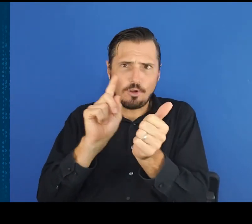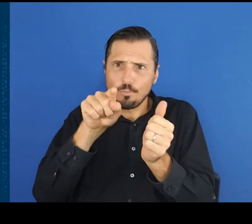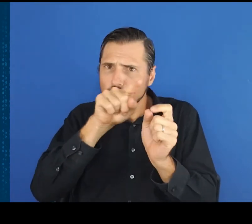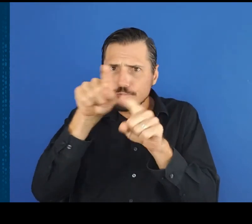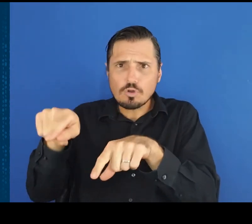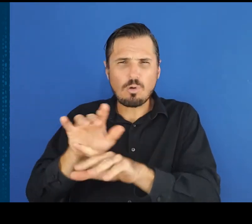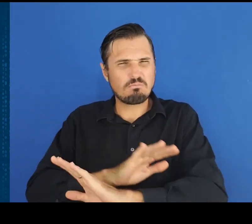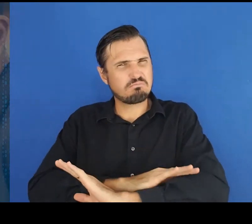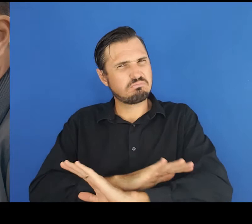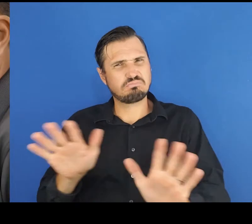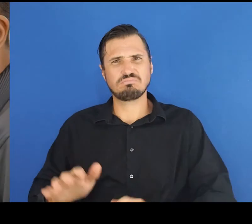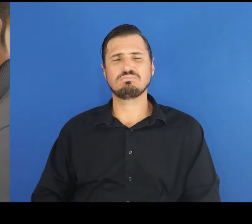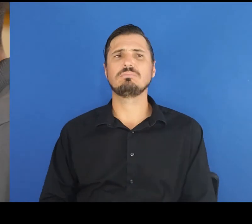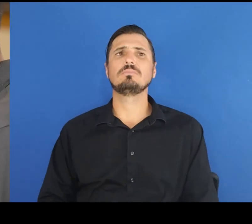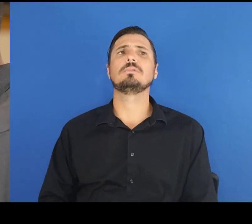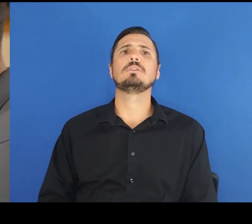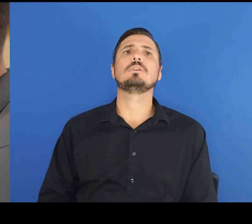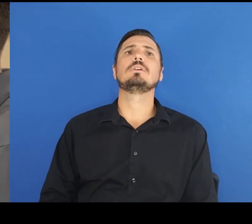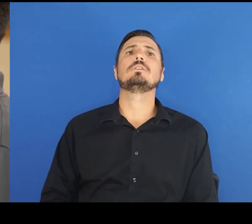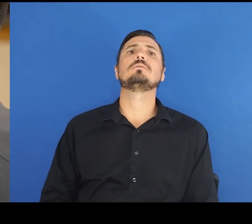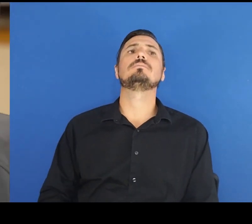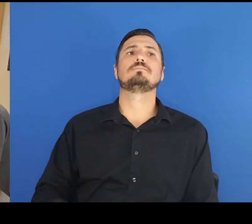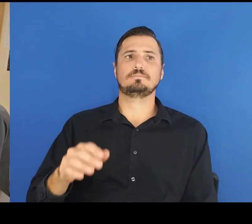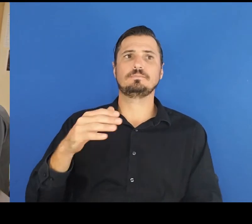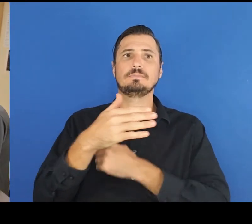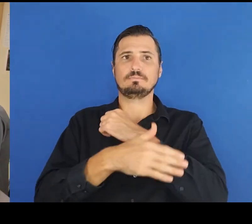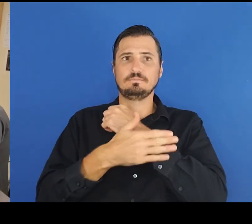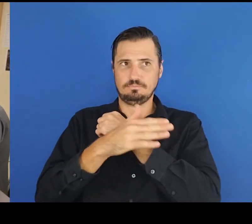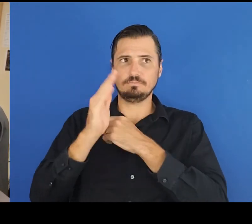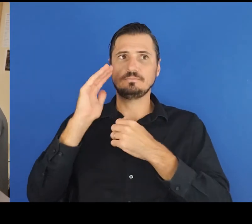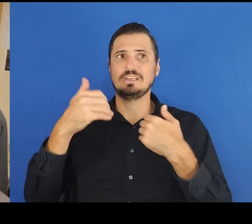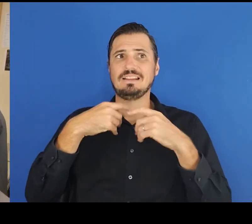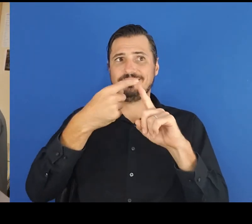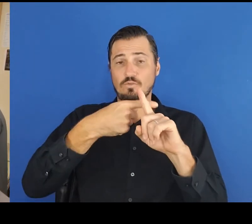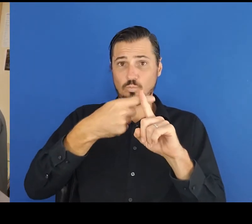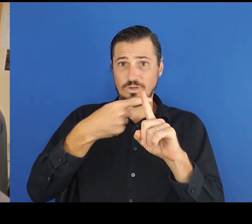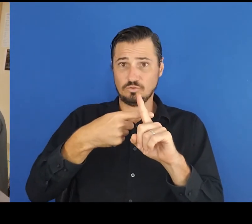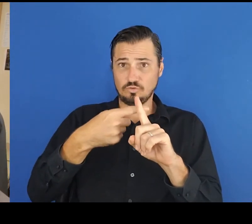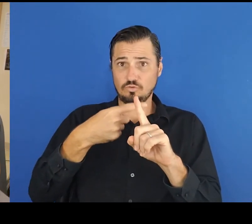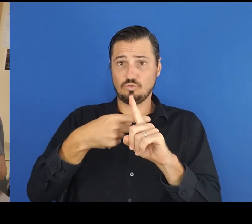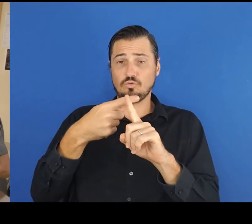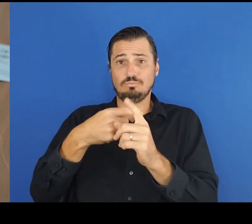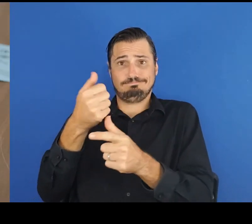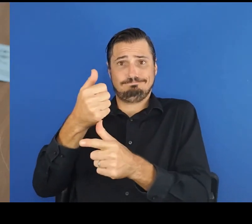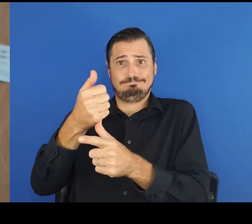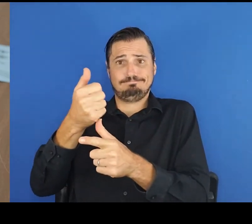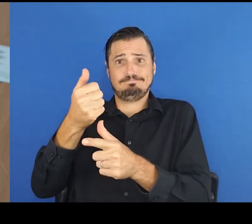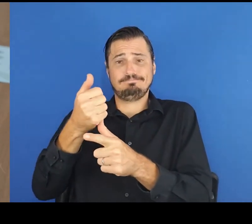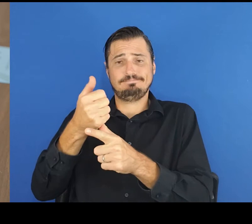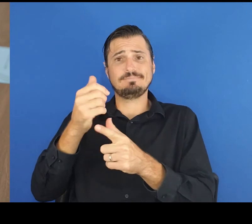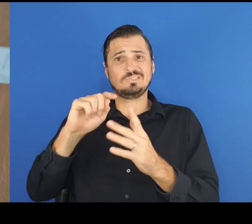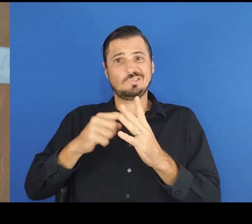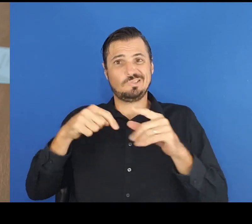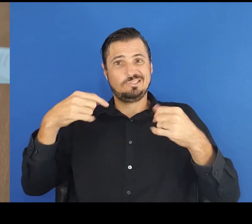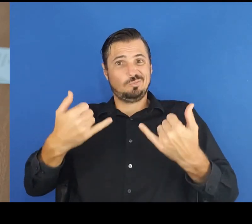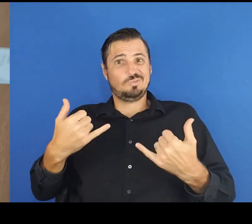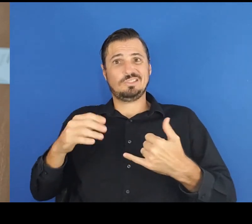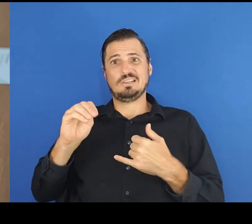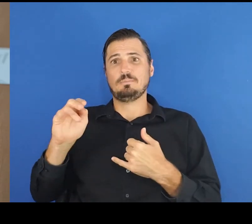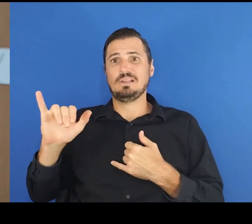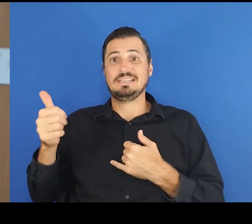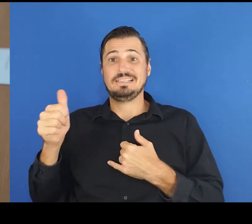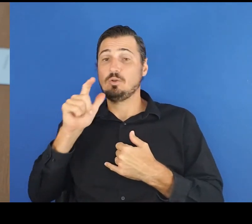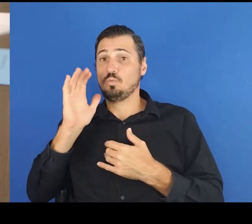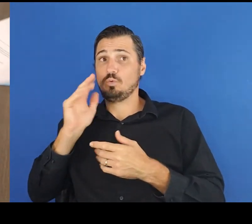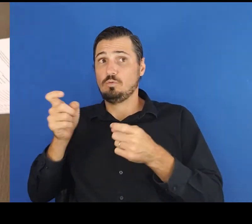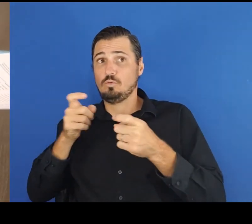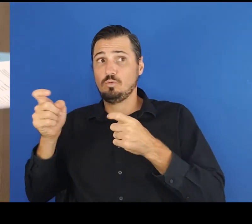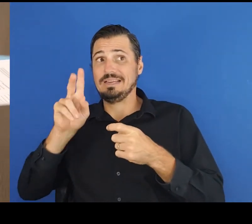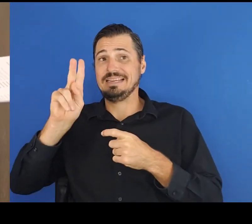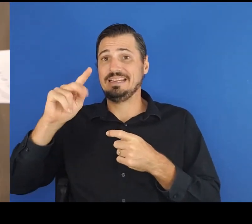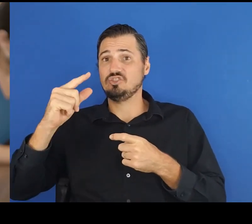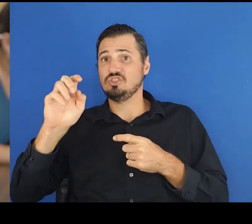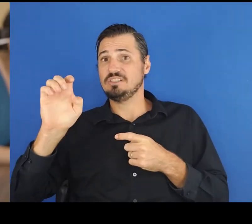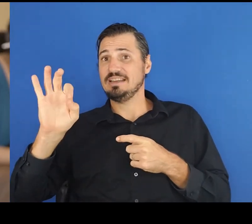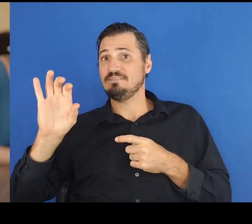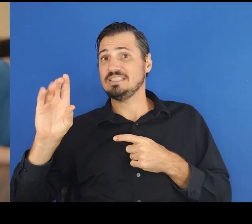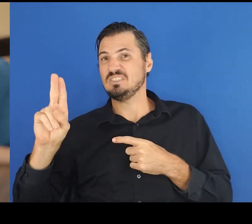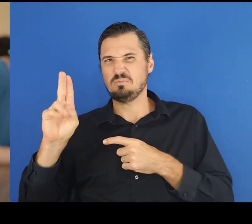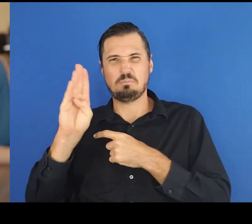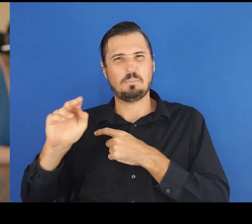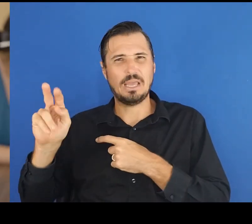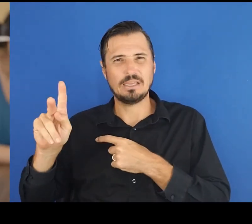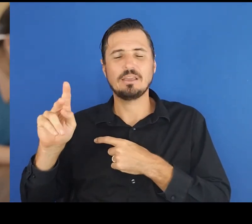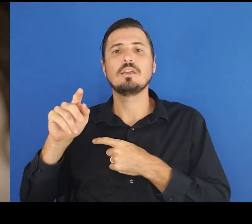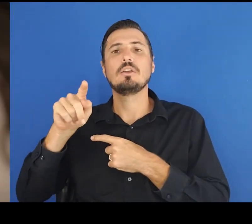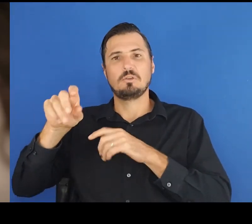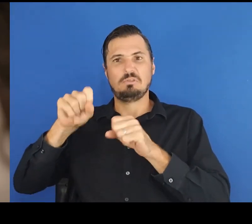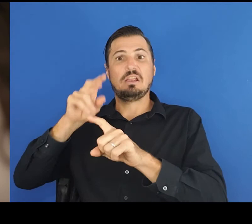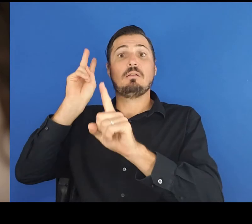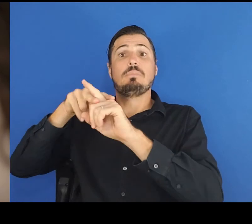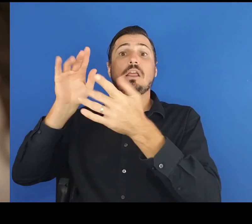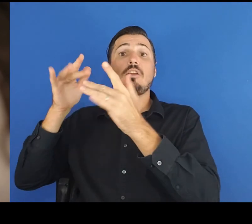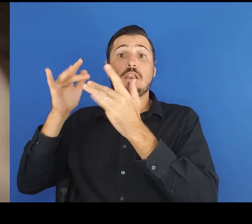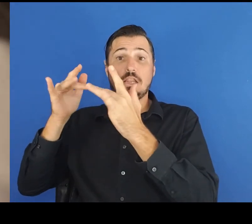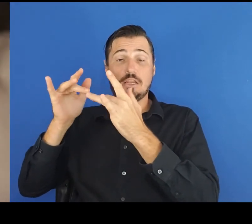The county’s 2021 Coronavirus Rental and Utility Assistance Program launches today. May 10. It will be administered by KGEFCU. Online applications will be accepted at www.KauaiRentHelp.com.